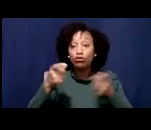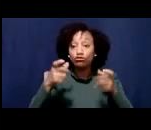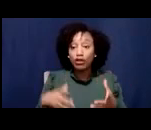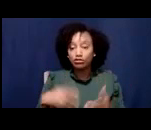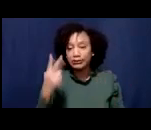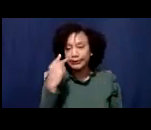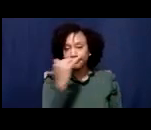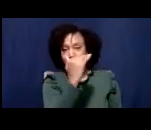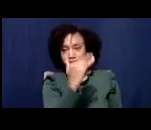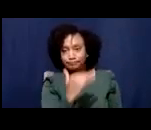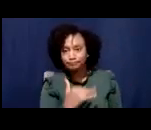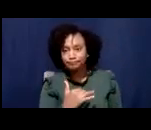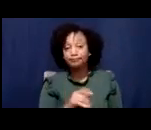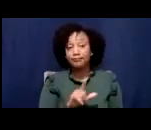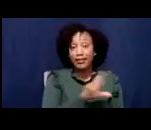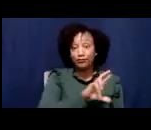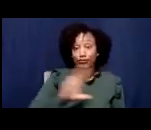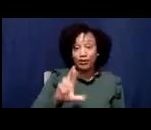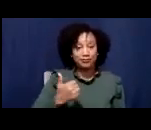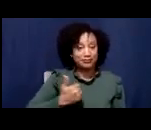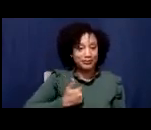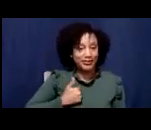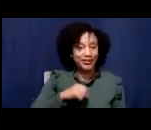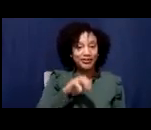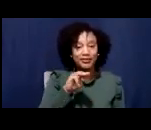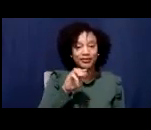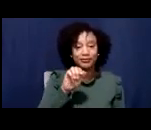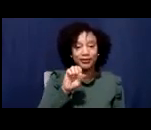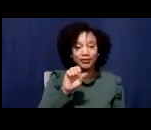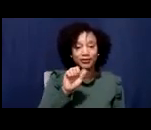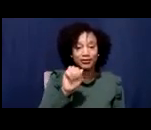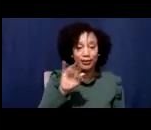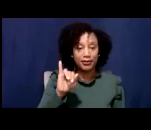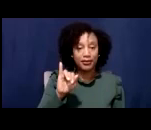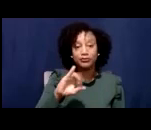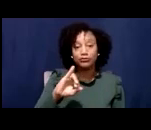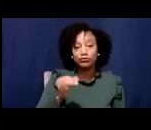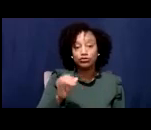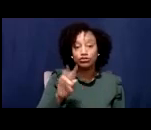and from left to right, they are myself, Masami, Jovan, and Scott.